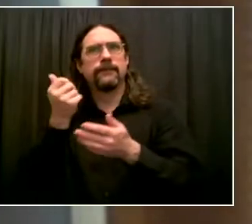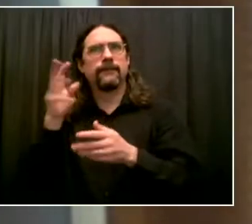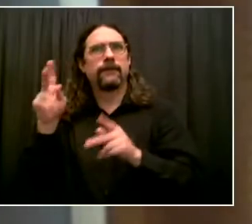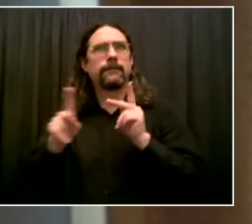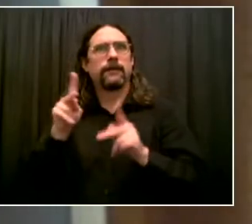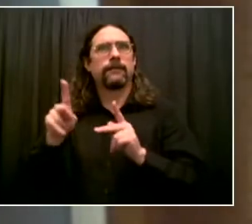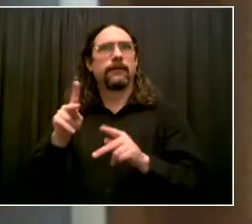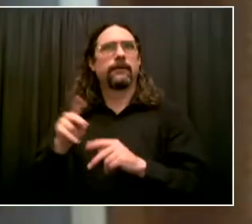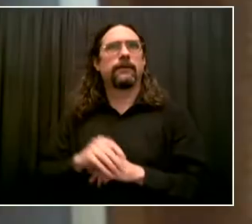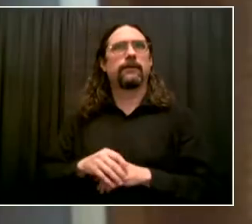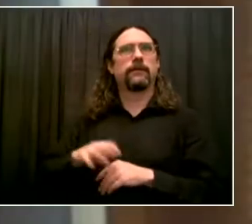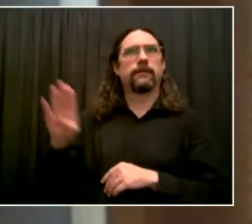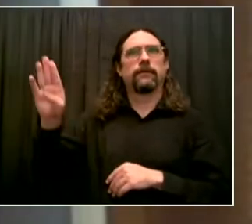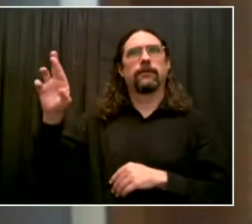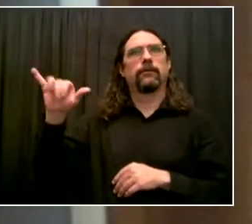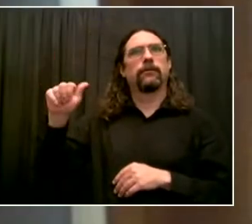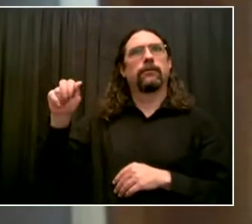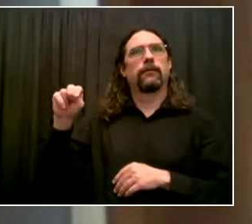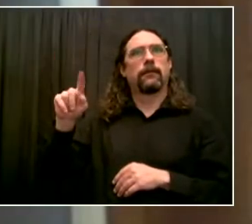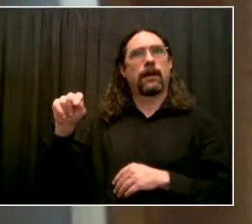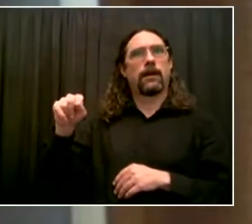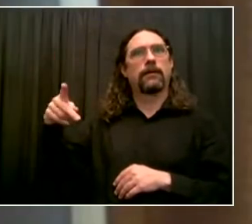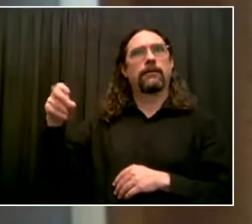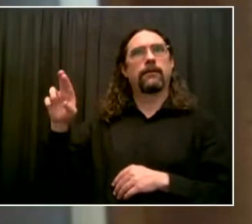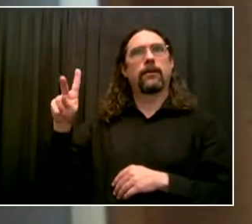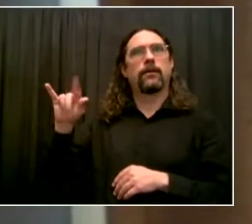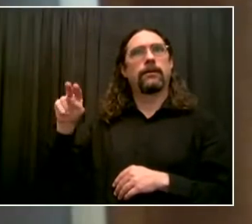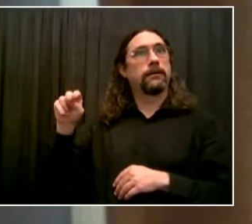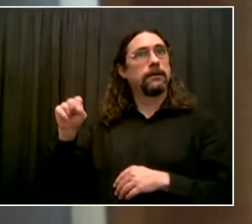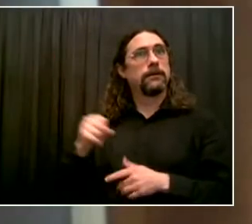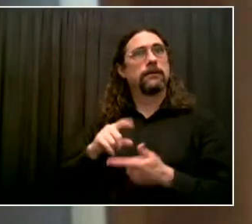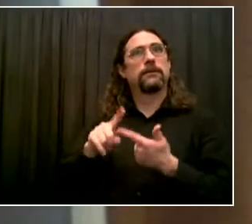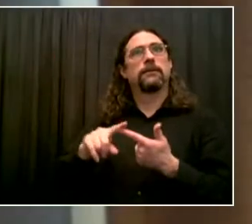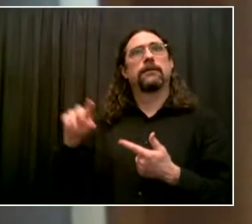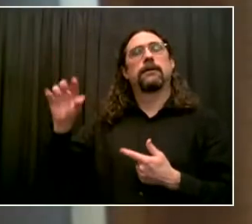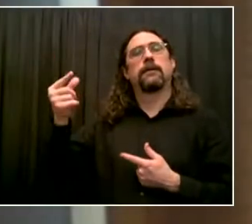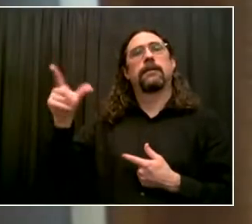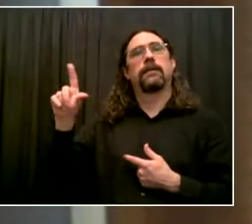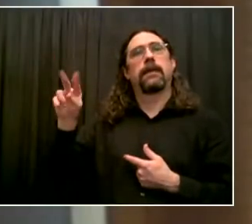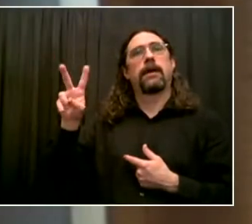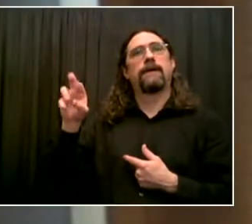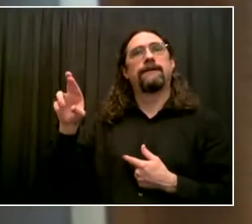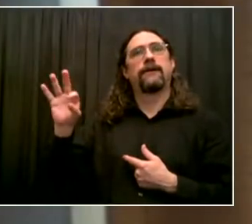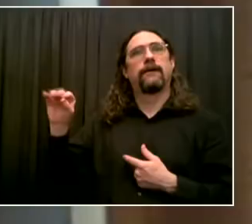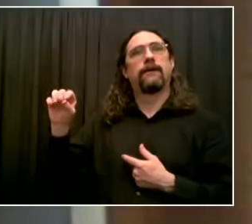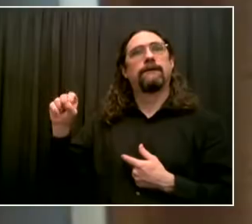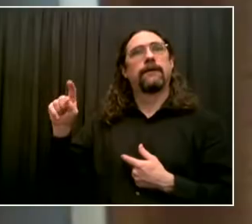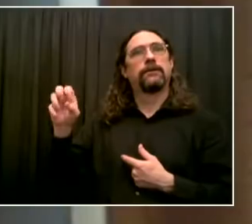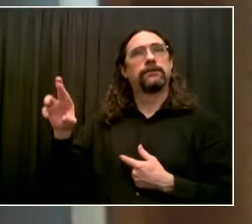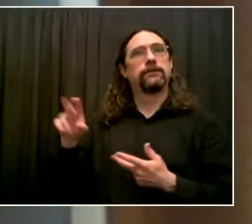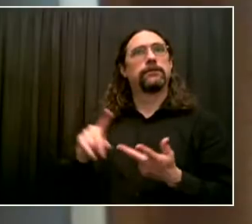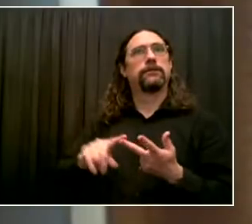WOULD ESPECIALLY LIKE TO